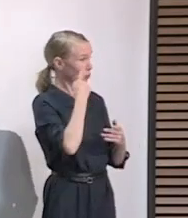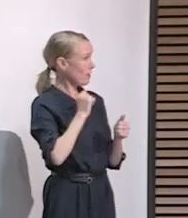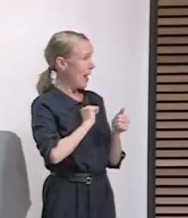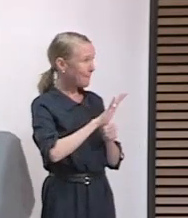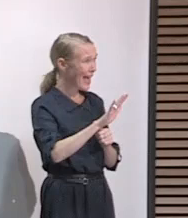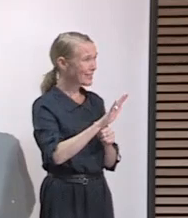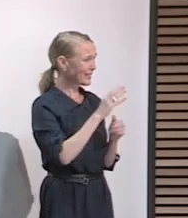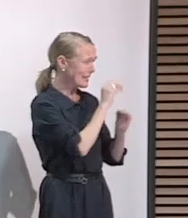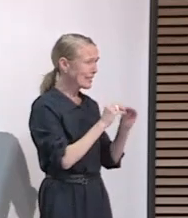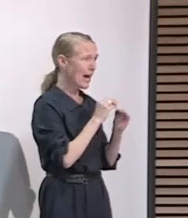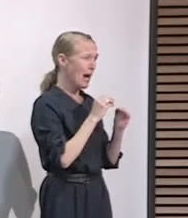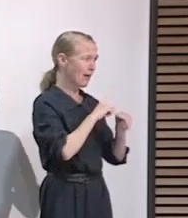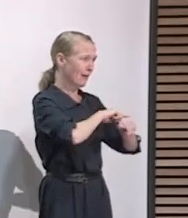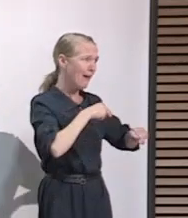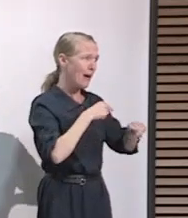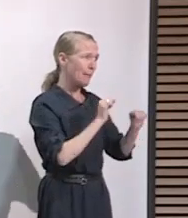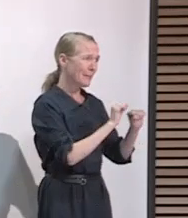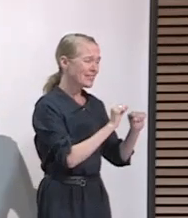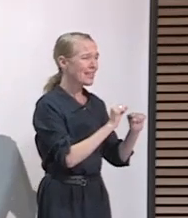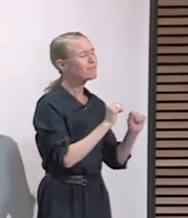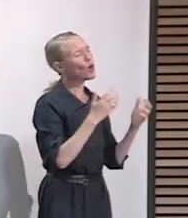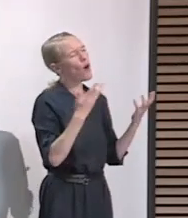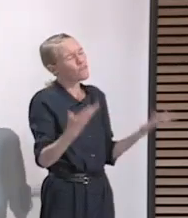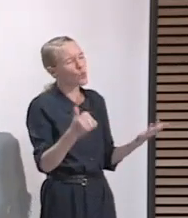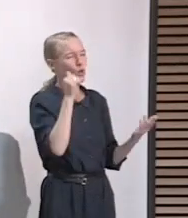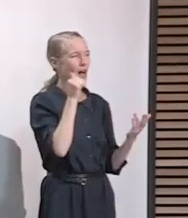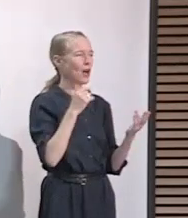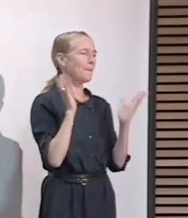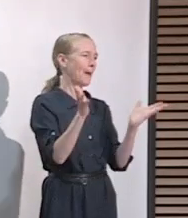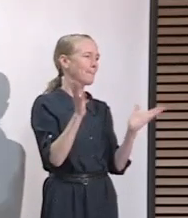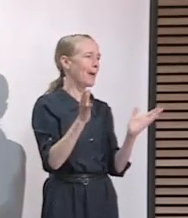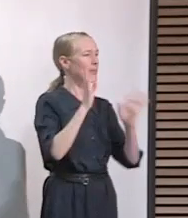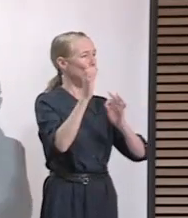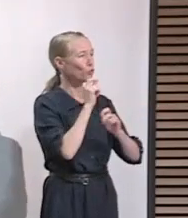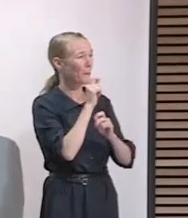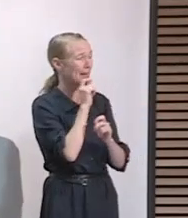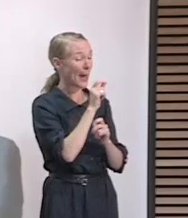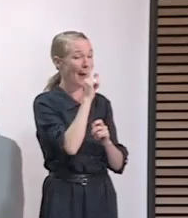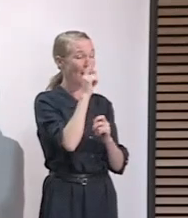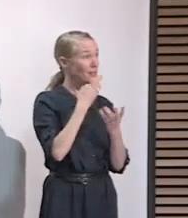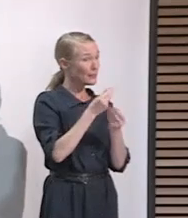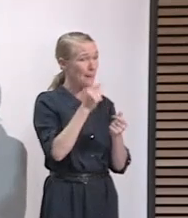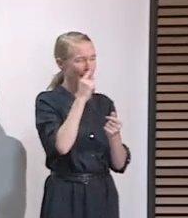public reassurance in as fast a time frame as we possibly can, but, yes, there will